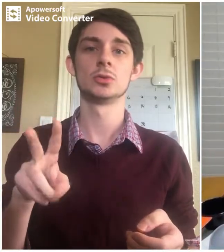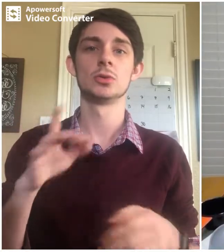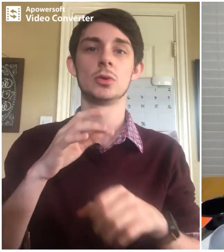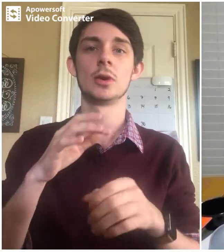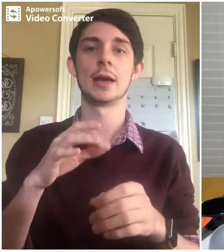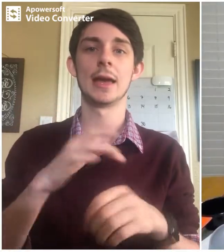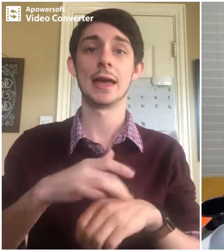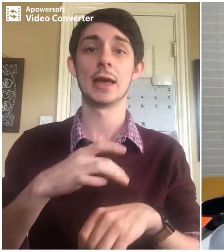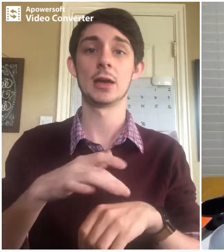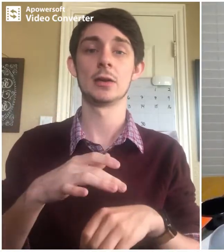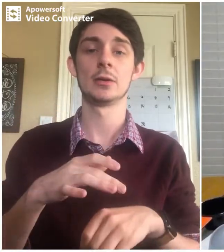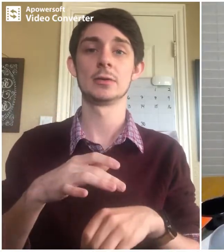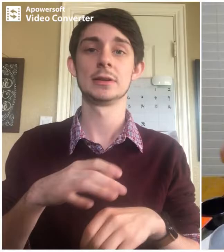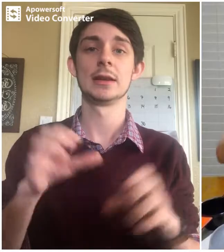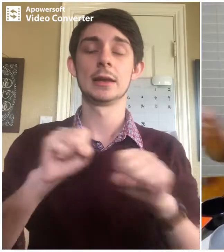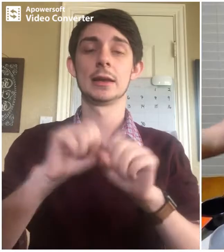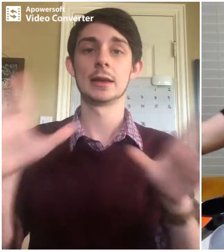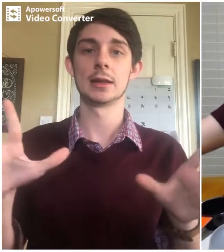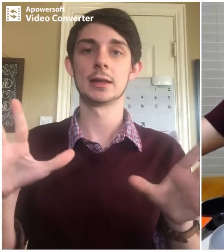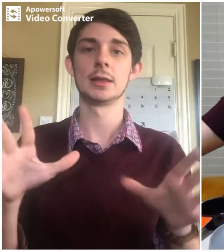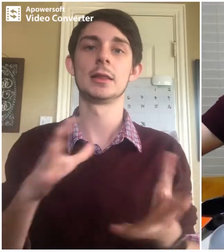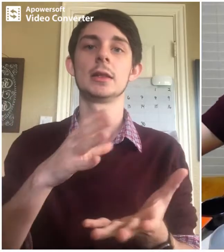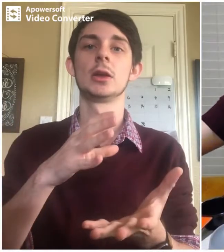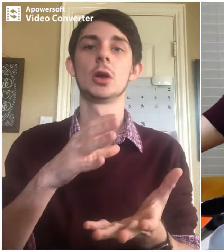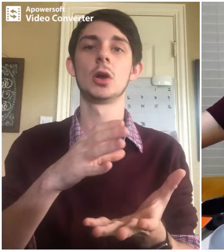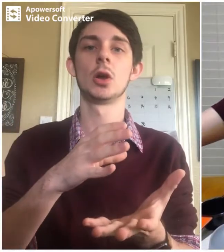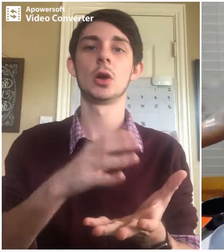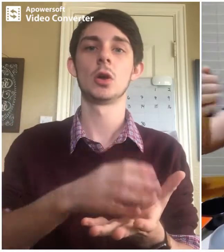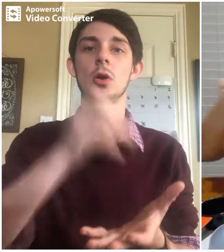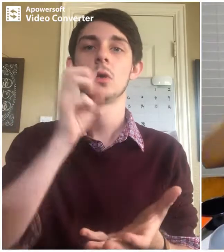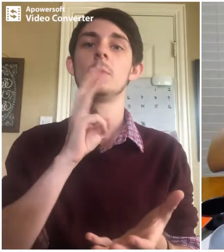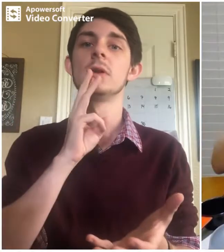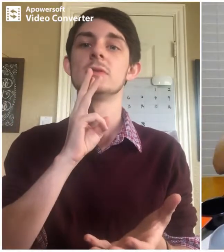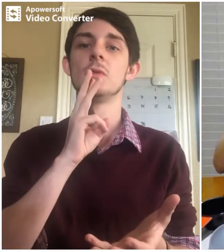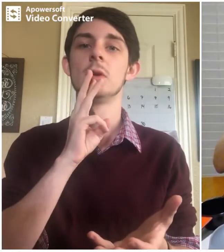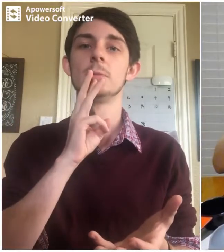important. Then you will be needing two cups of water you could just use